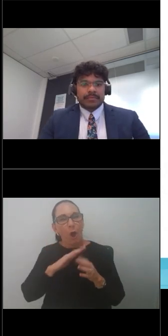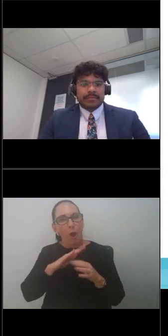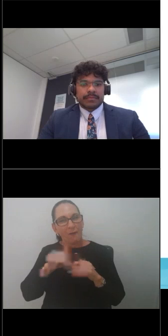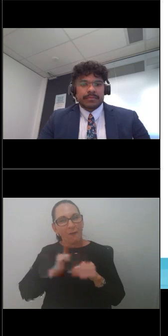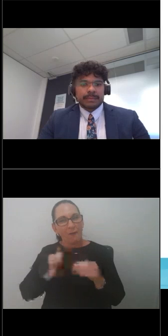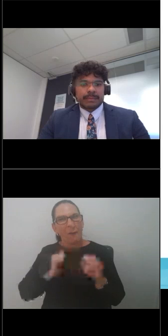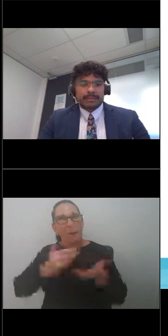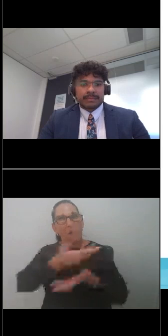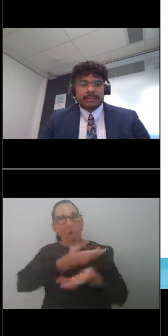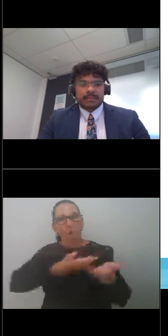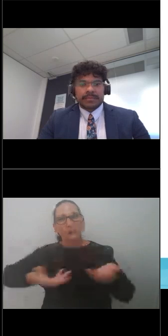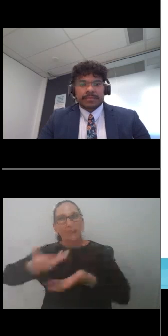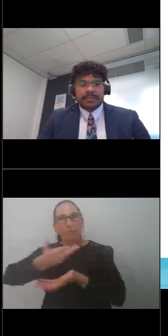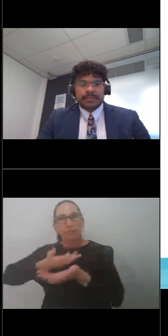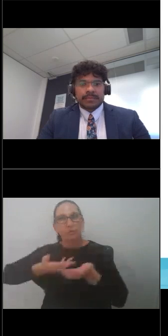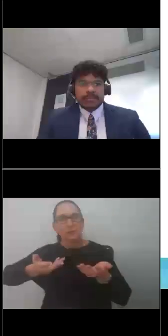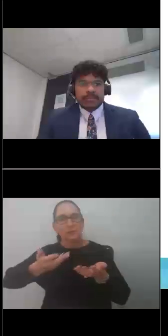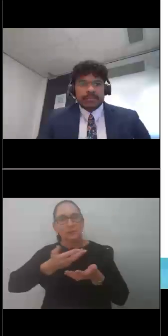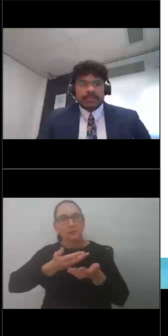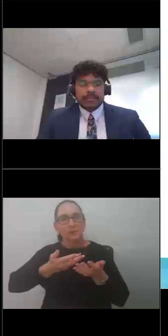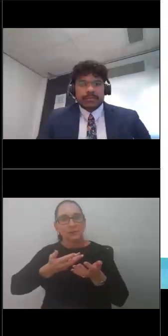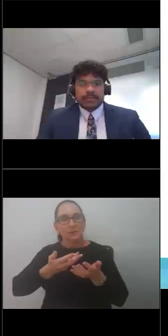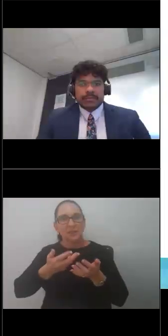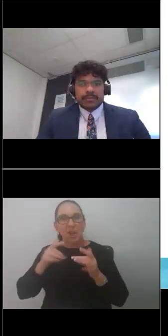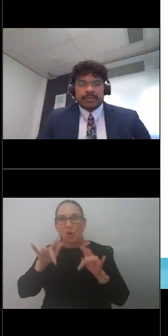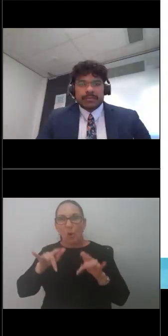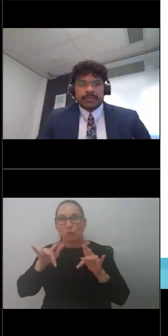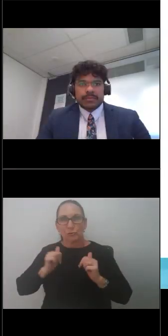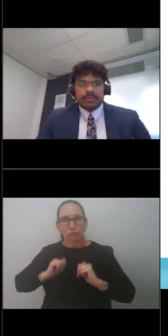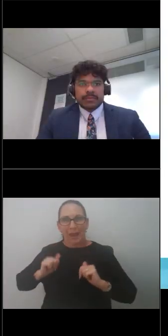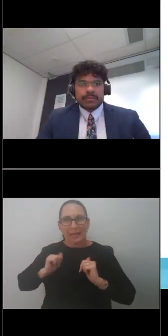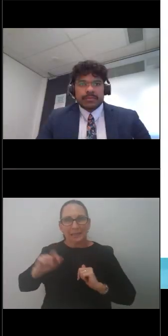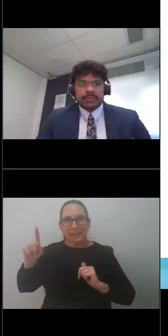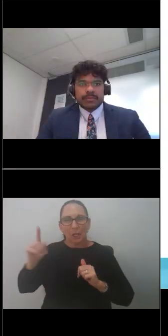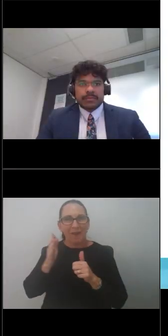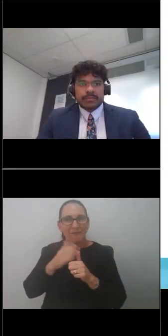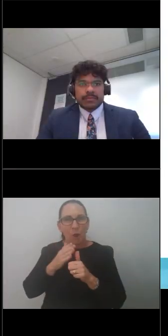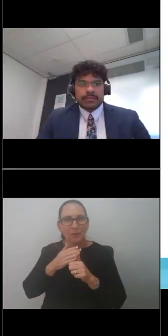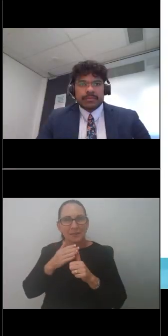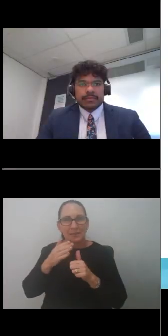we um before we did the training and started make mapping out the training and and I must say right